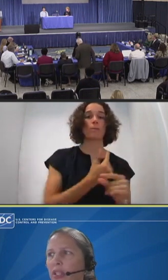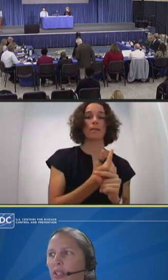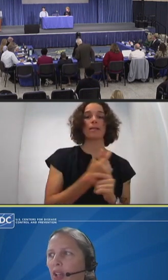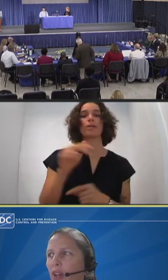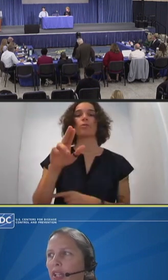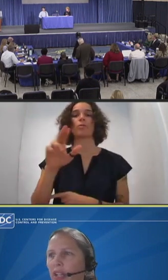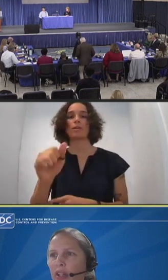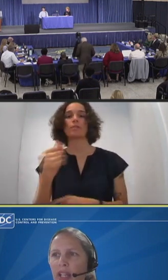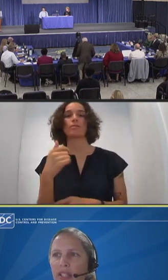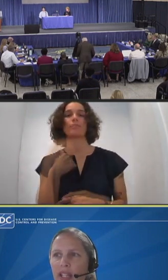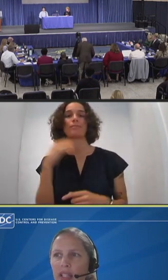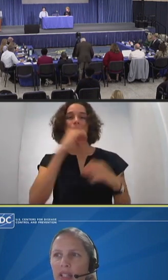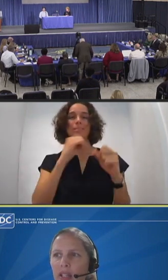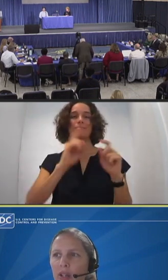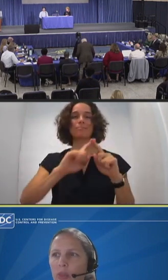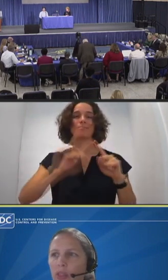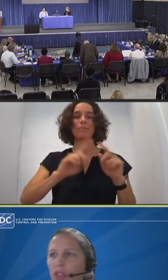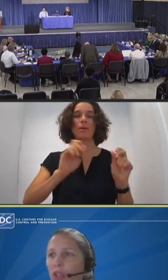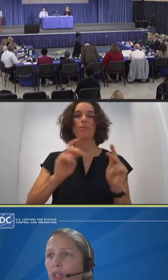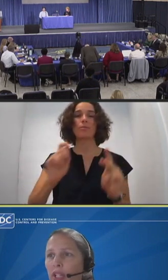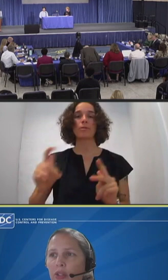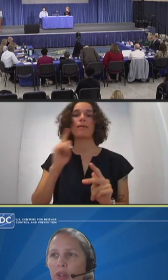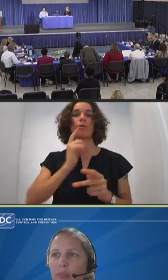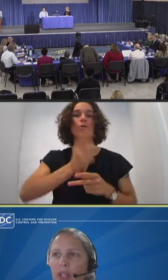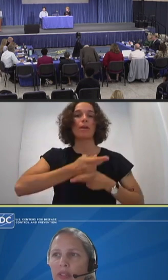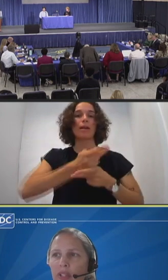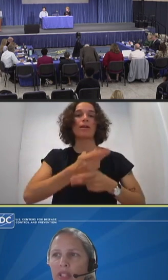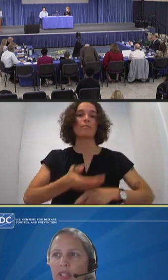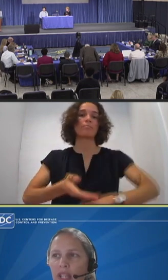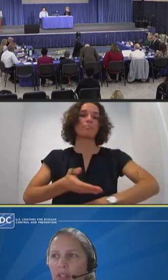along the care cascade which could interrupt liver disease, cancer,